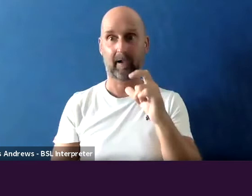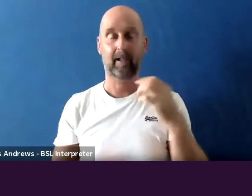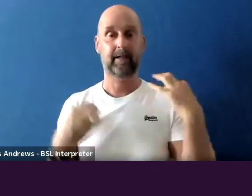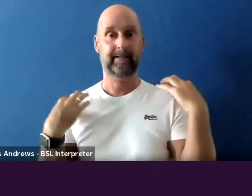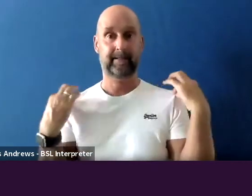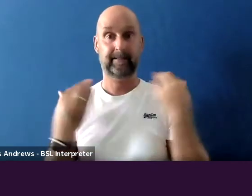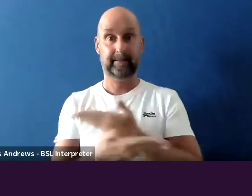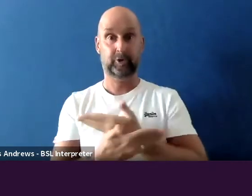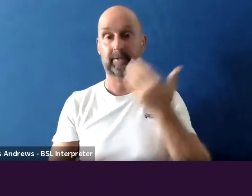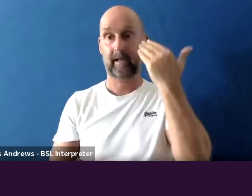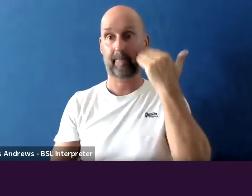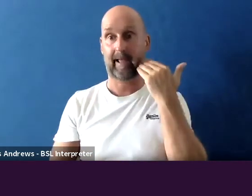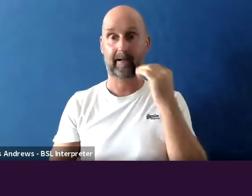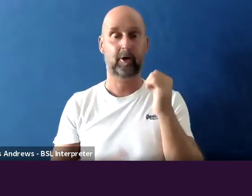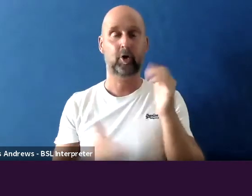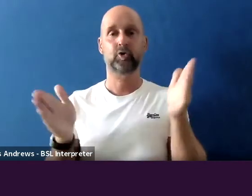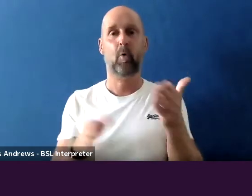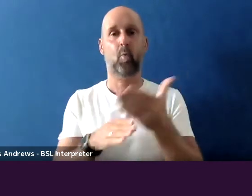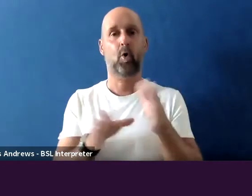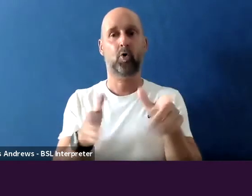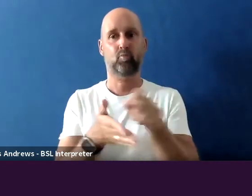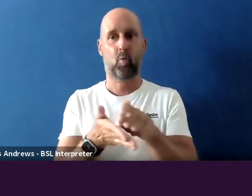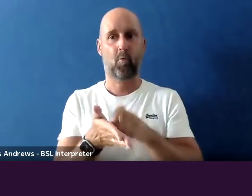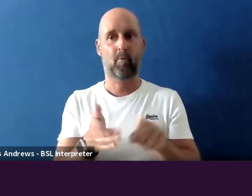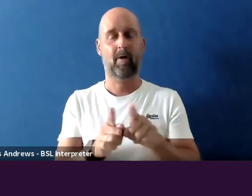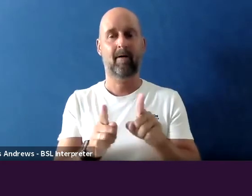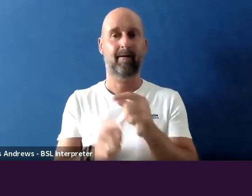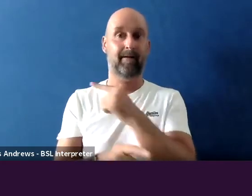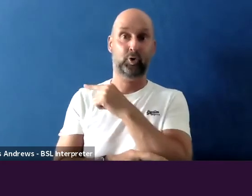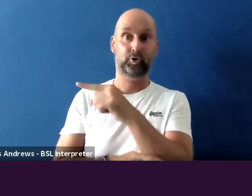and I'm in a small work room with a very crowded bookshelf behind me.